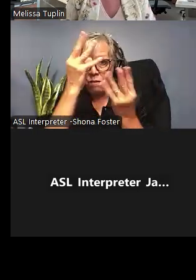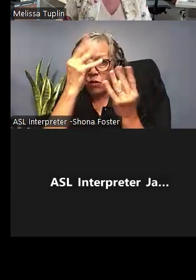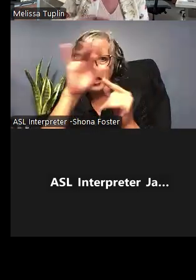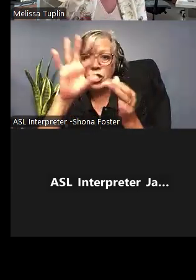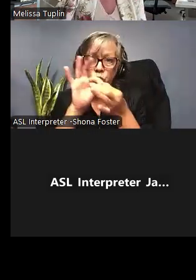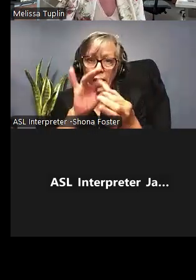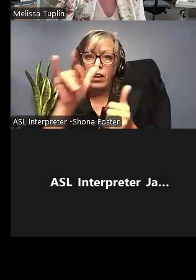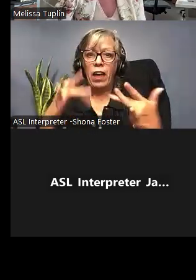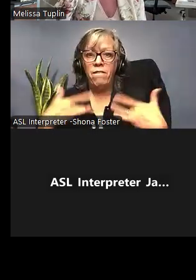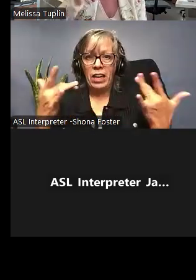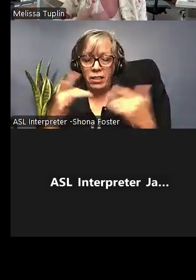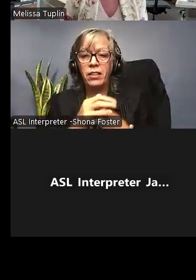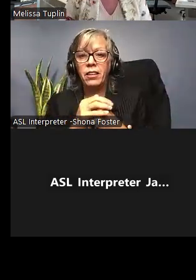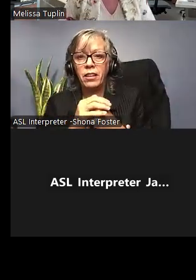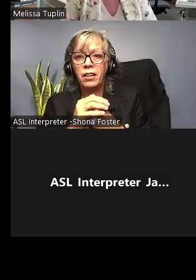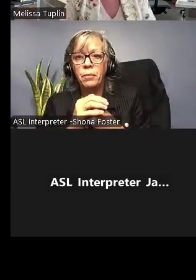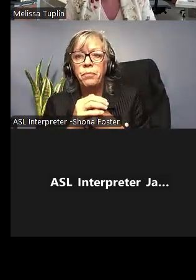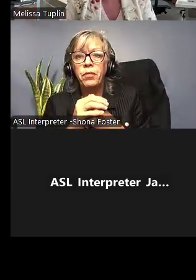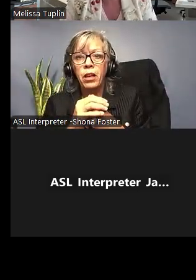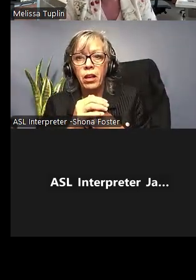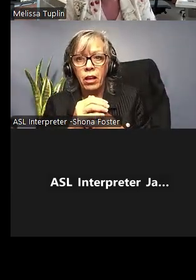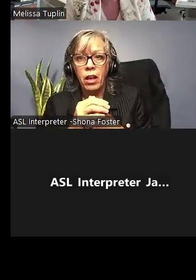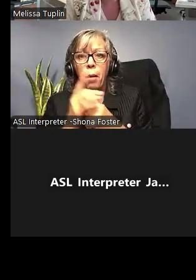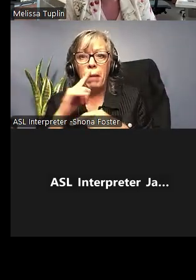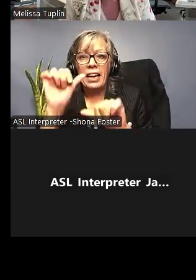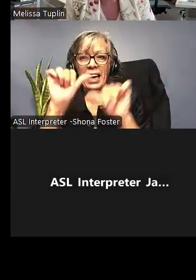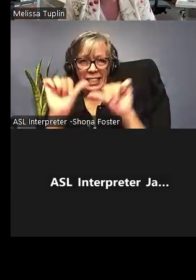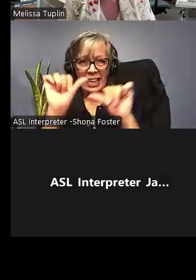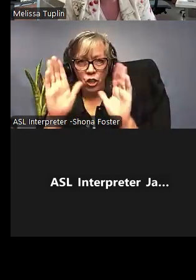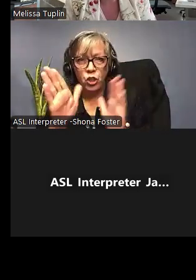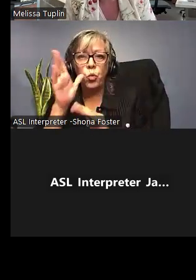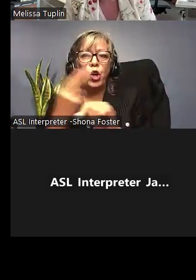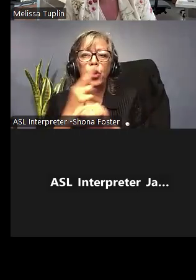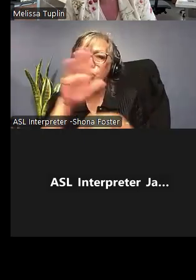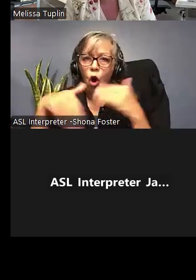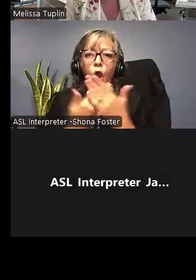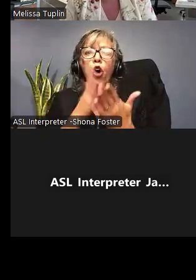the information already provided across the application to assess these considerations.